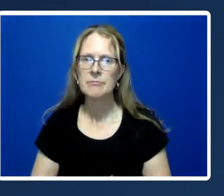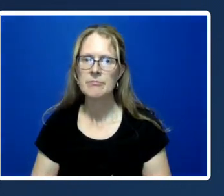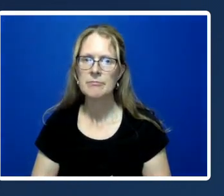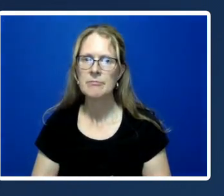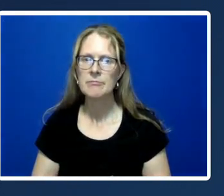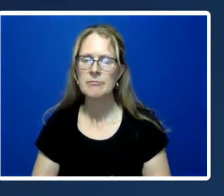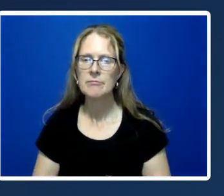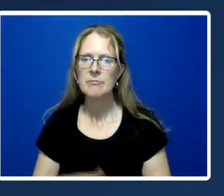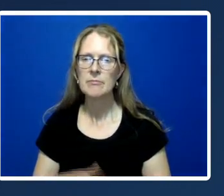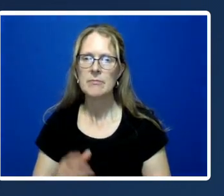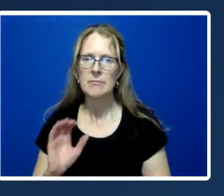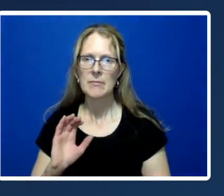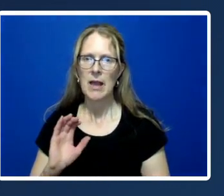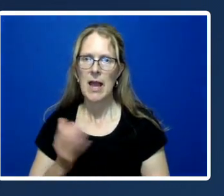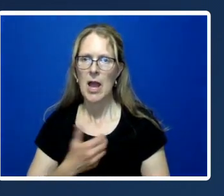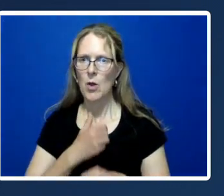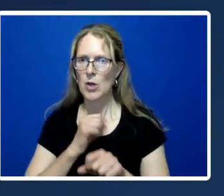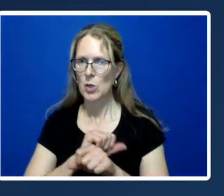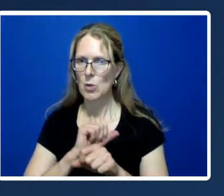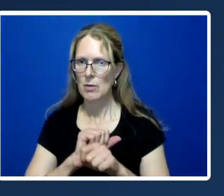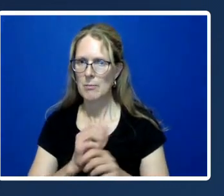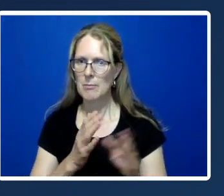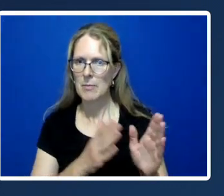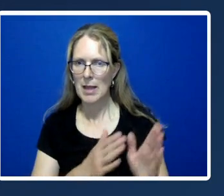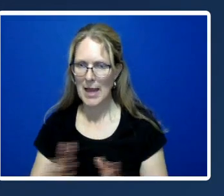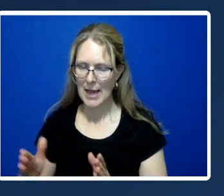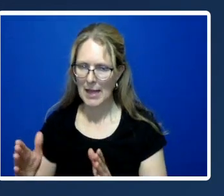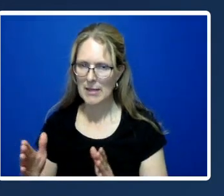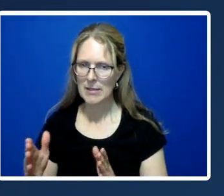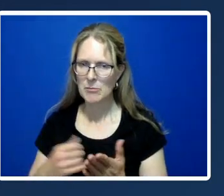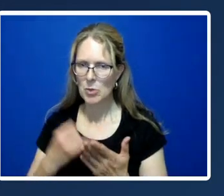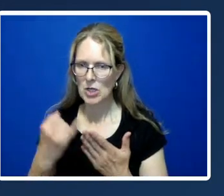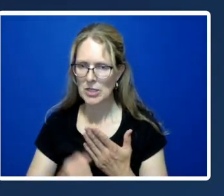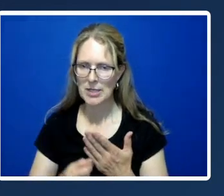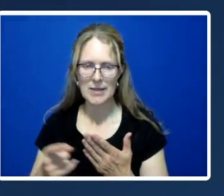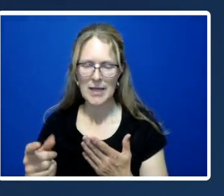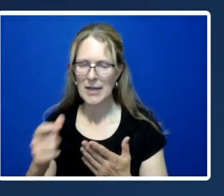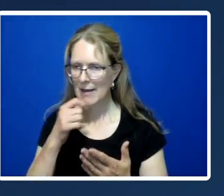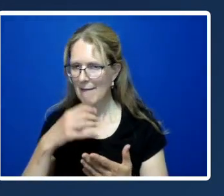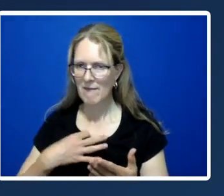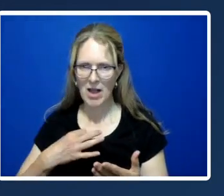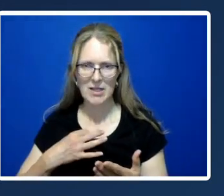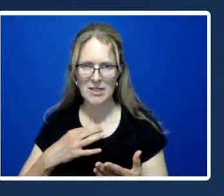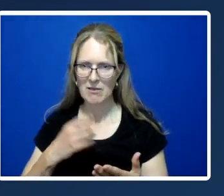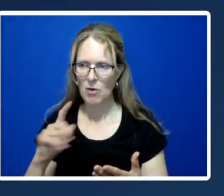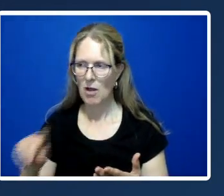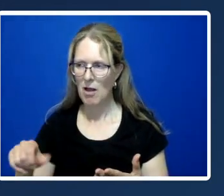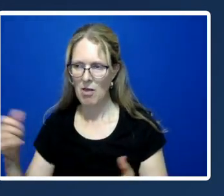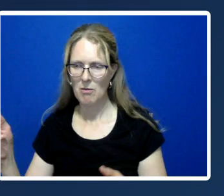planned, they weren't volunteering for someone else. They planned -- they constructed -- they